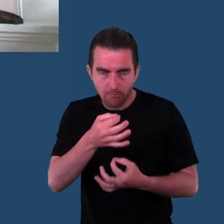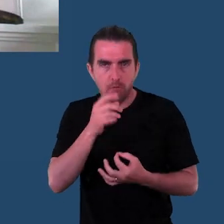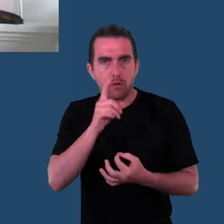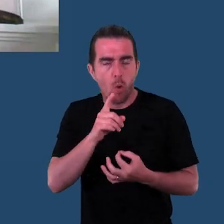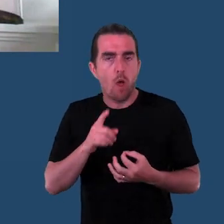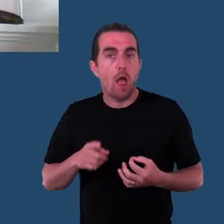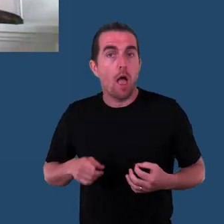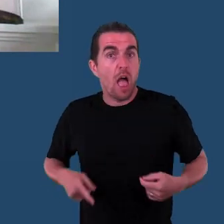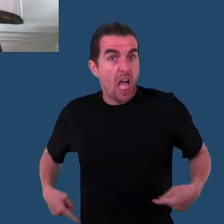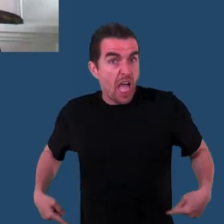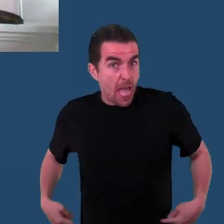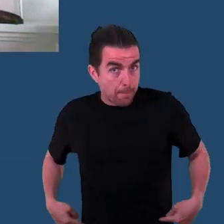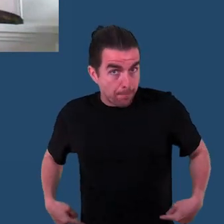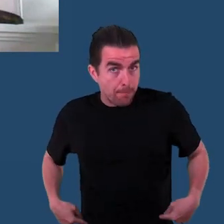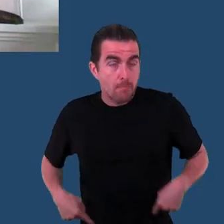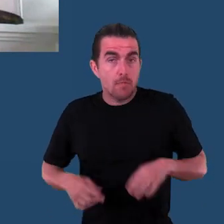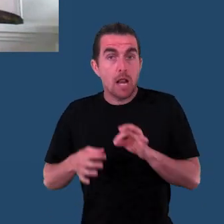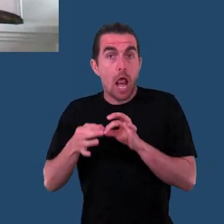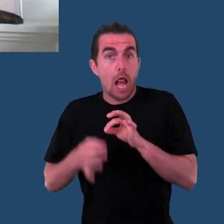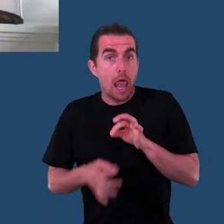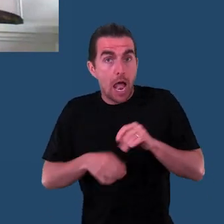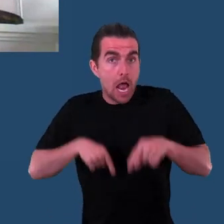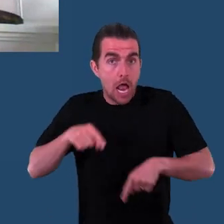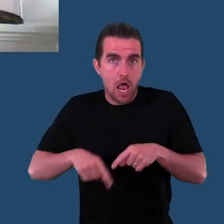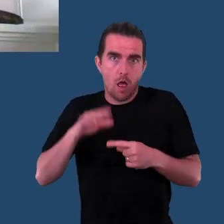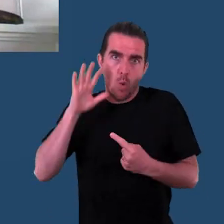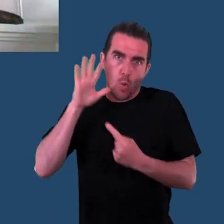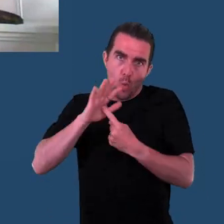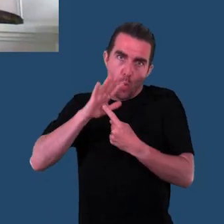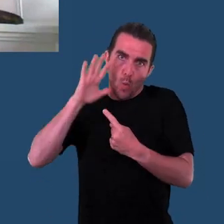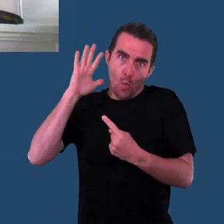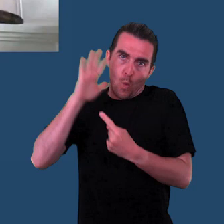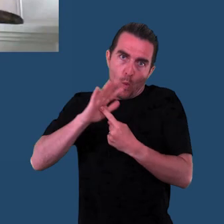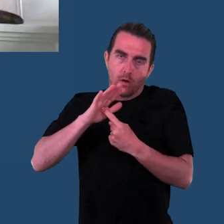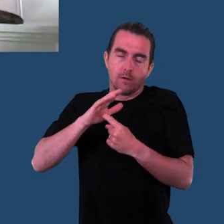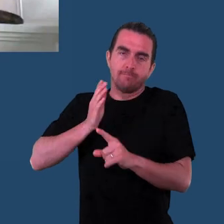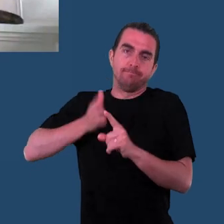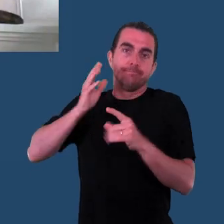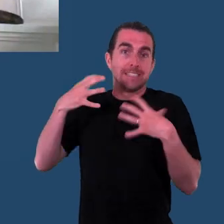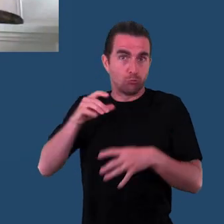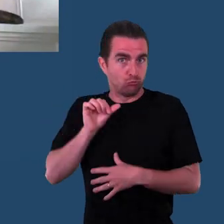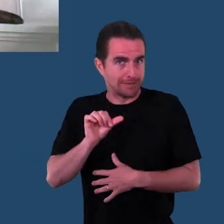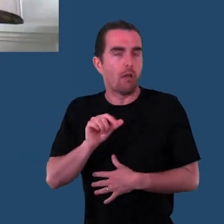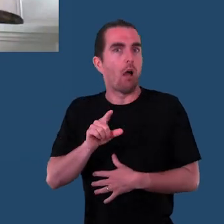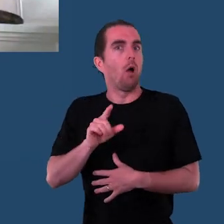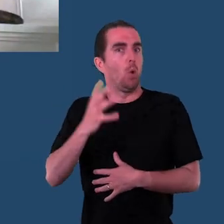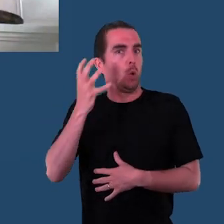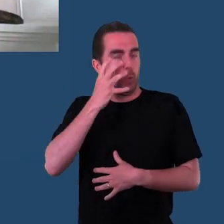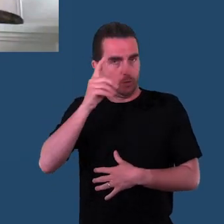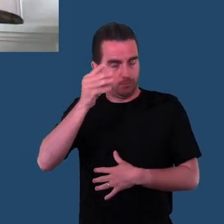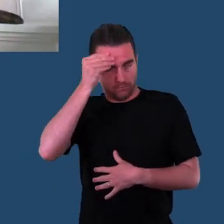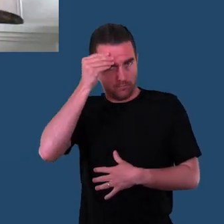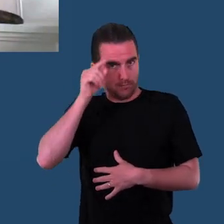But the hips and the legs are the main, main thing. - That's the key thing, so, remember that stance. It's all in the hips, it's all in the hips.